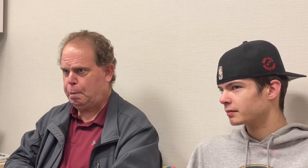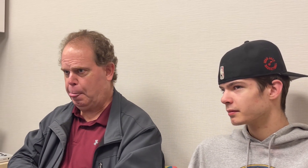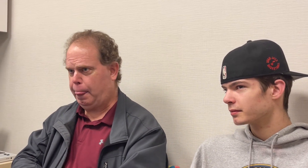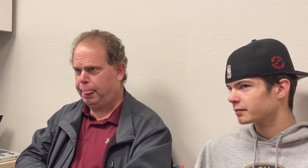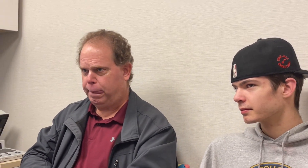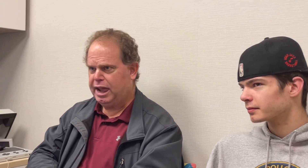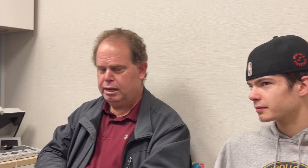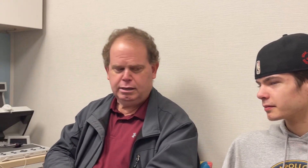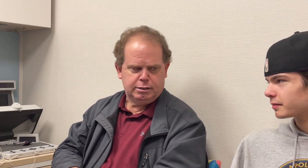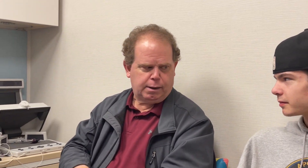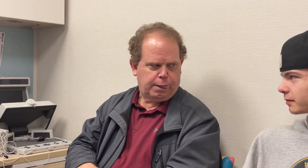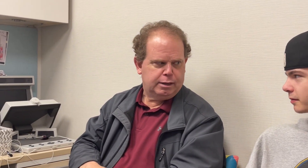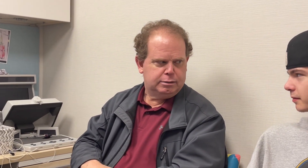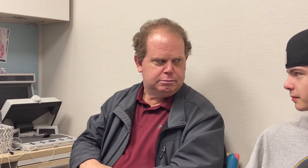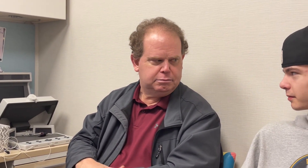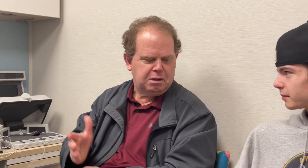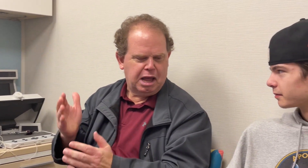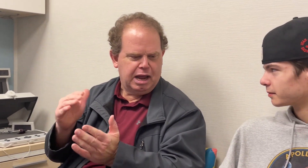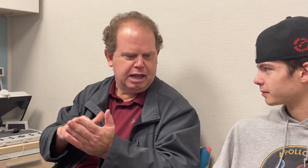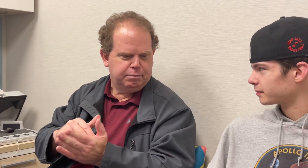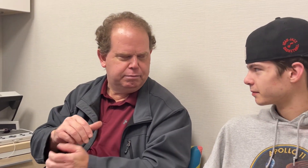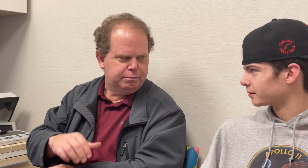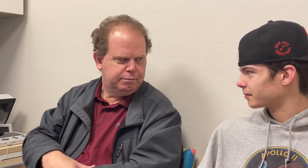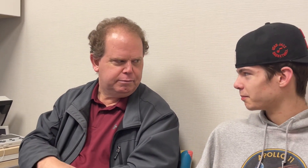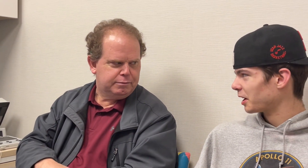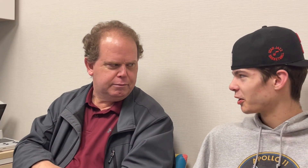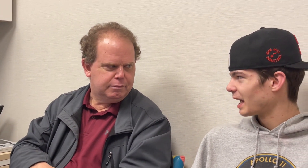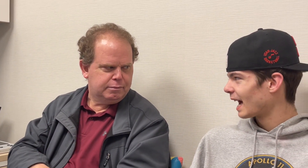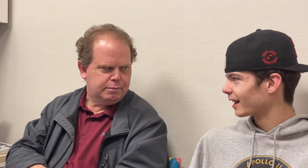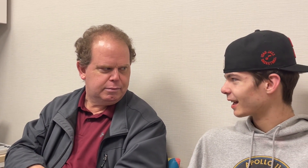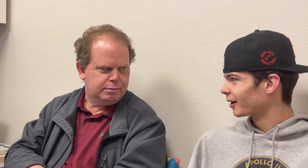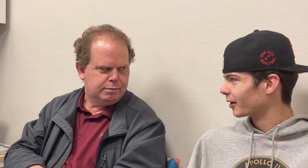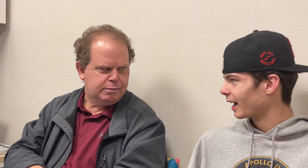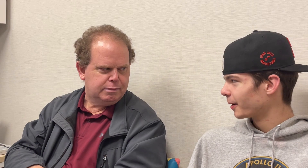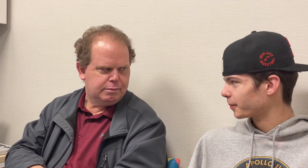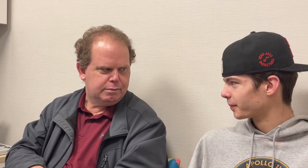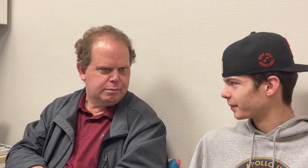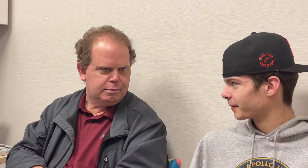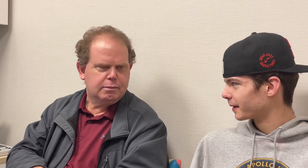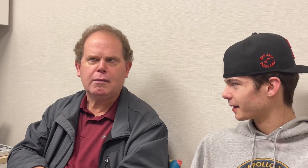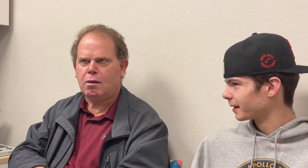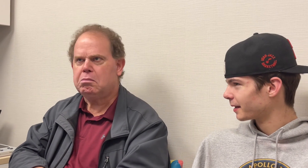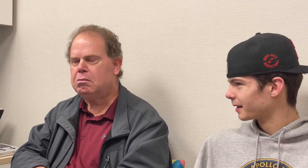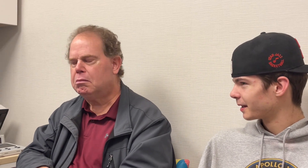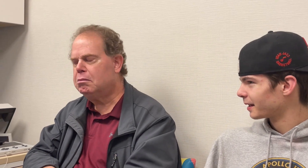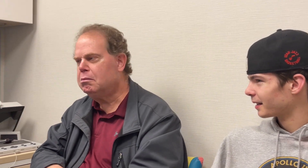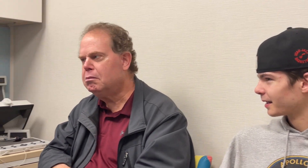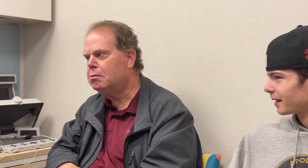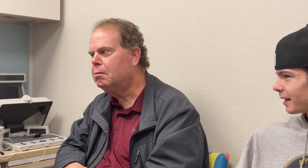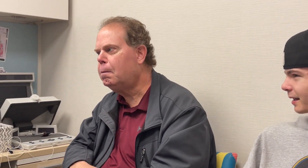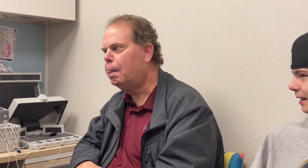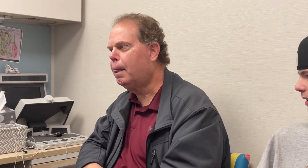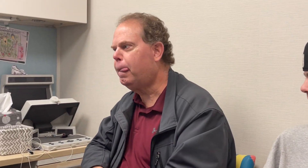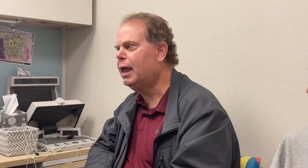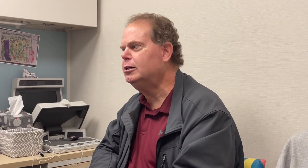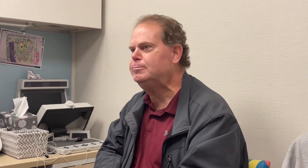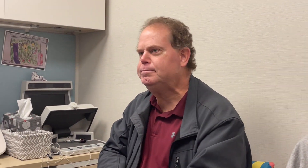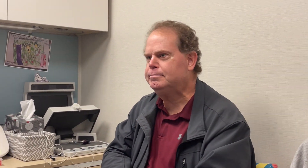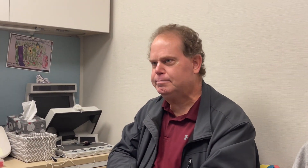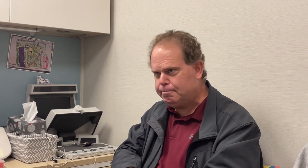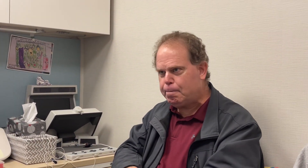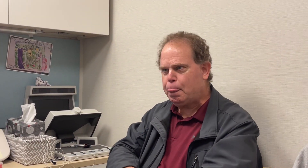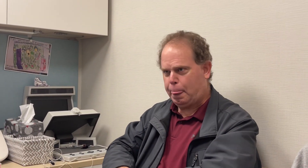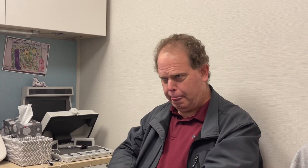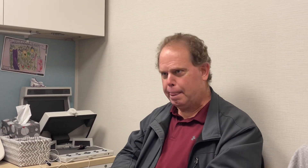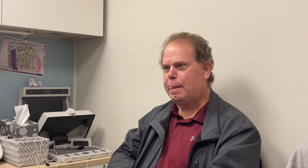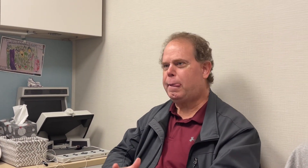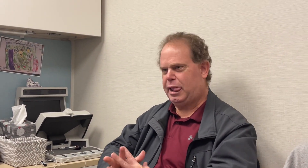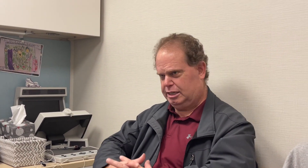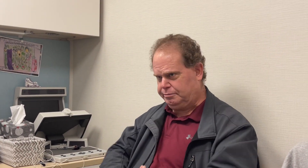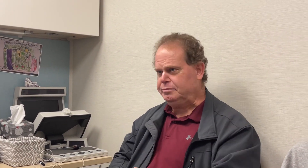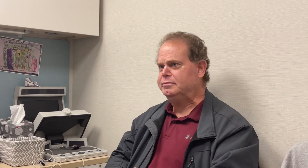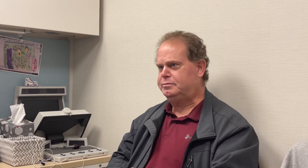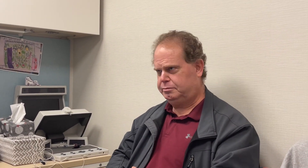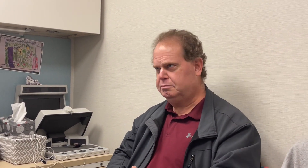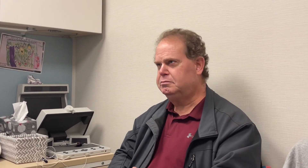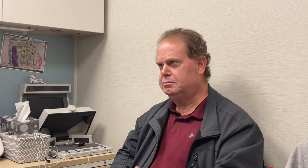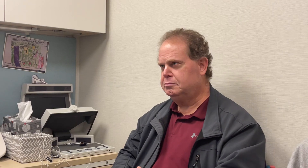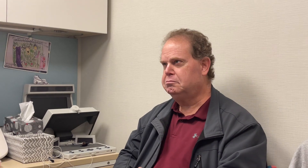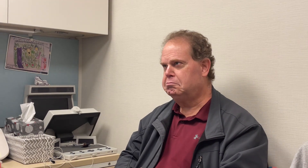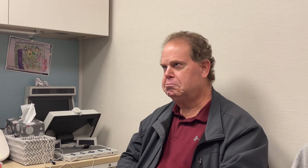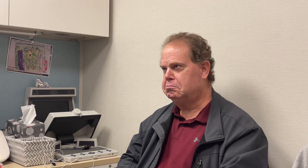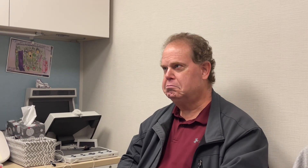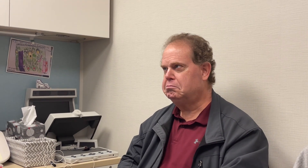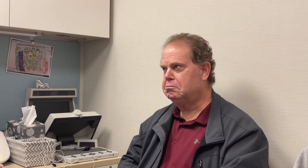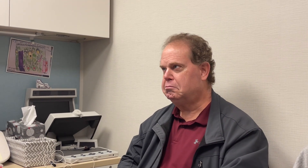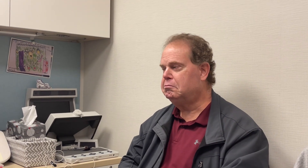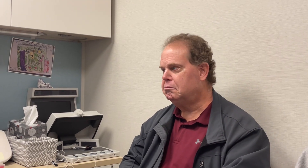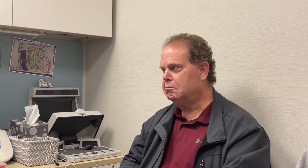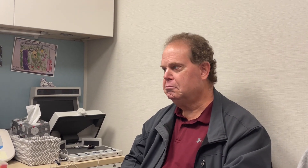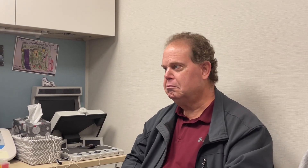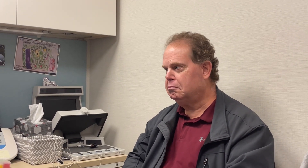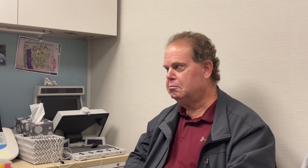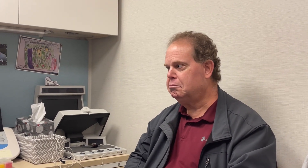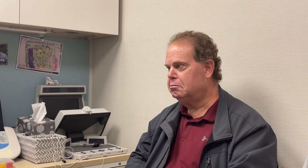yeah Mary had a little lamb and that was a little bit louder than before so yeah it'll